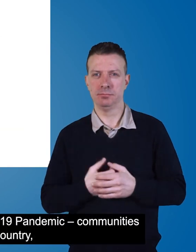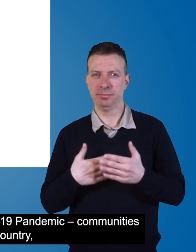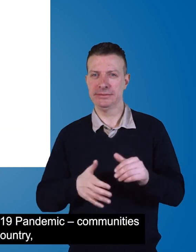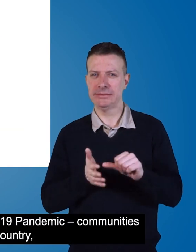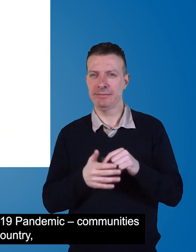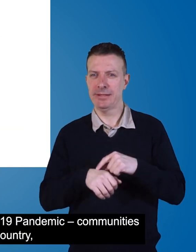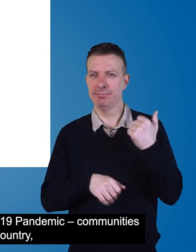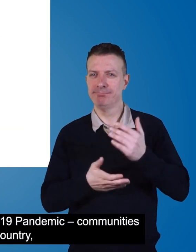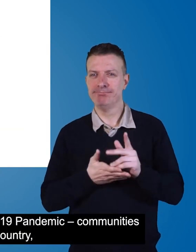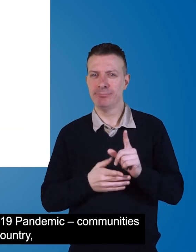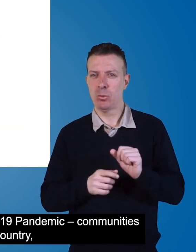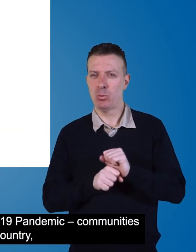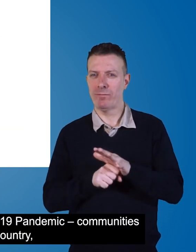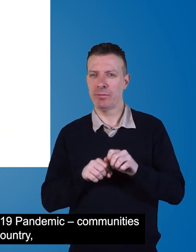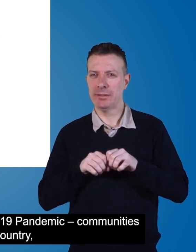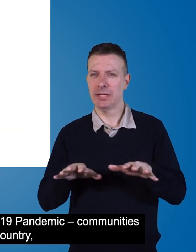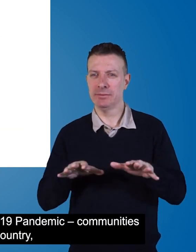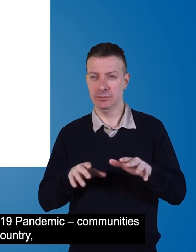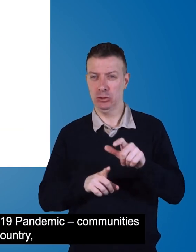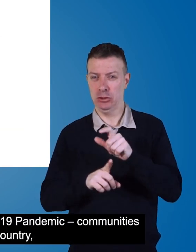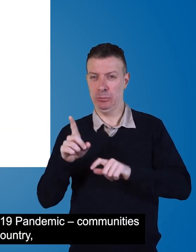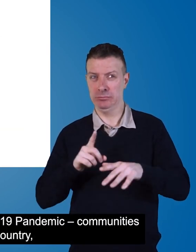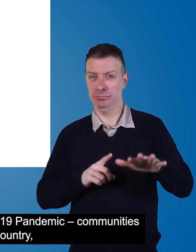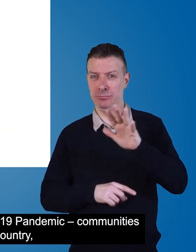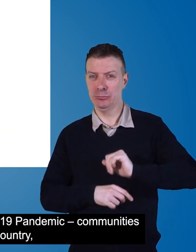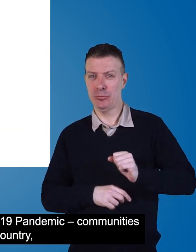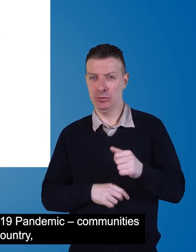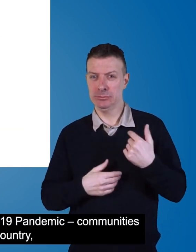During the difficult times of the COVID 19 pandemic, communities from across the